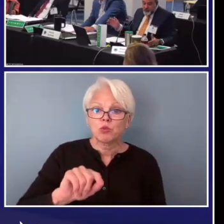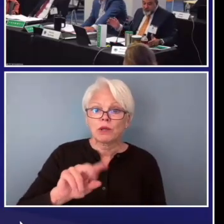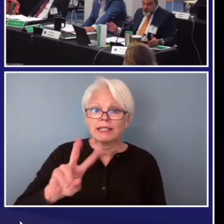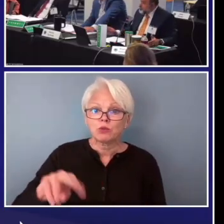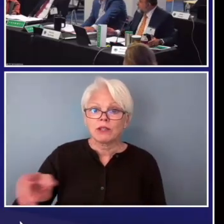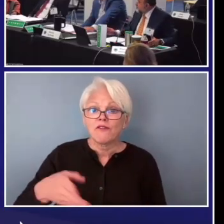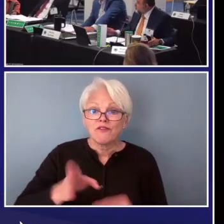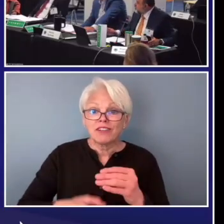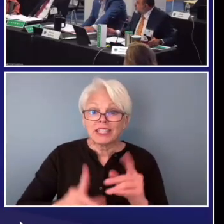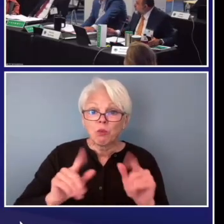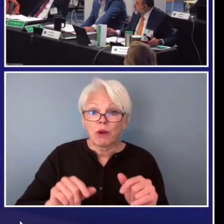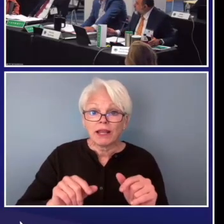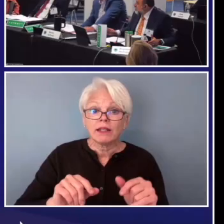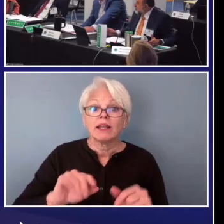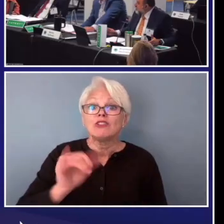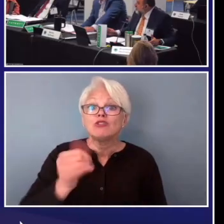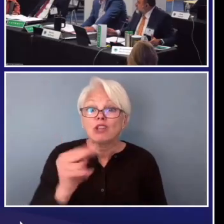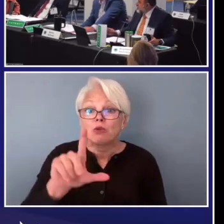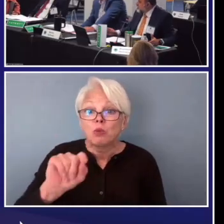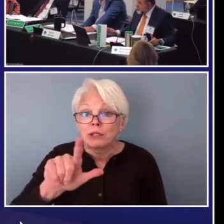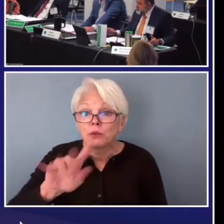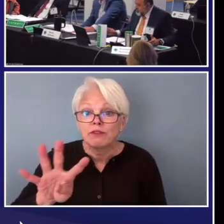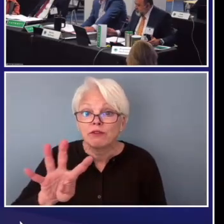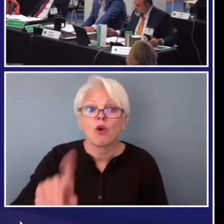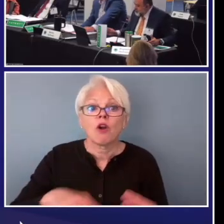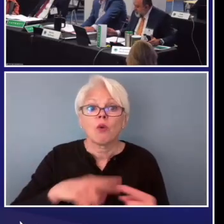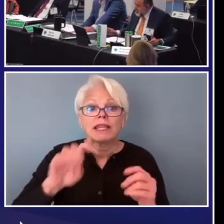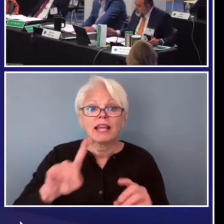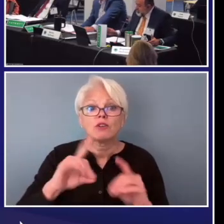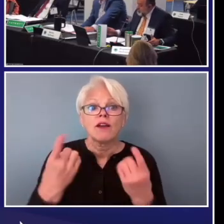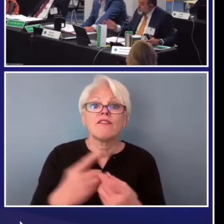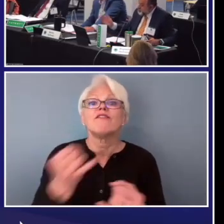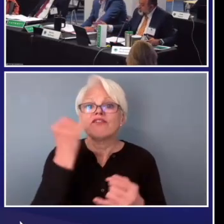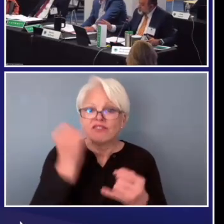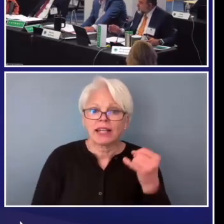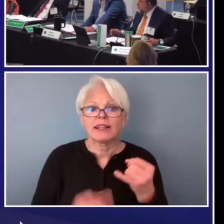of 2024, when the education department finally said, you have preclearance to move.